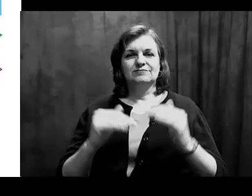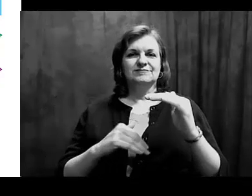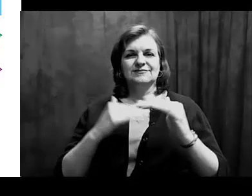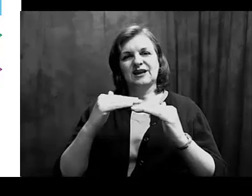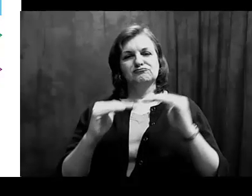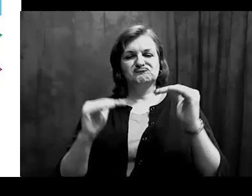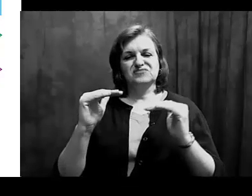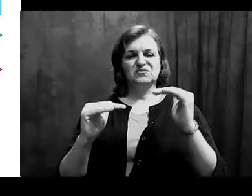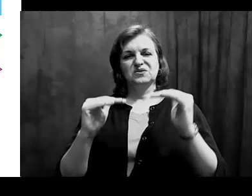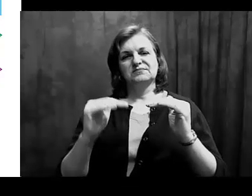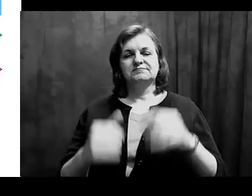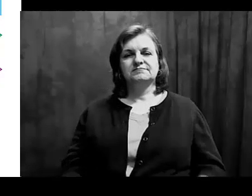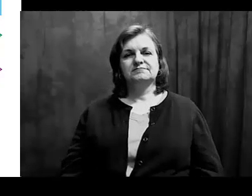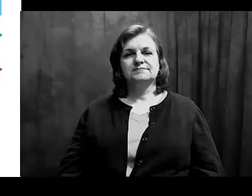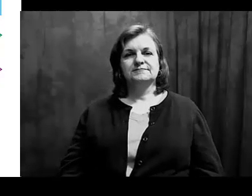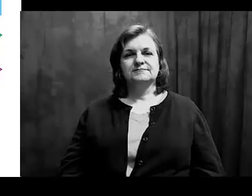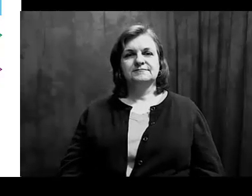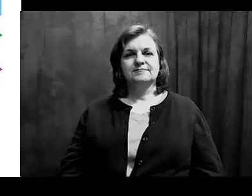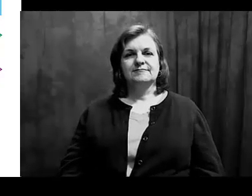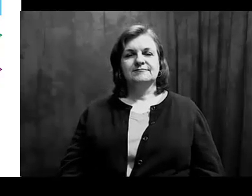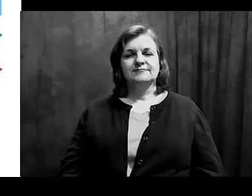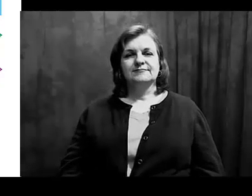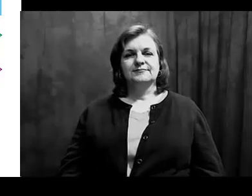always moving nothing ever sits still